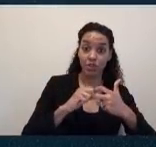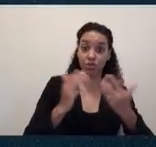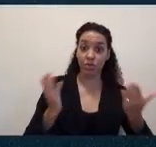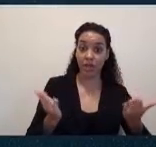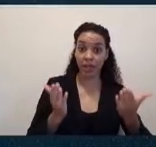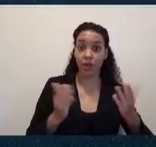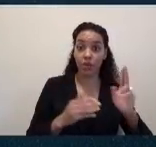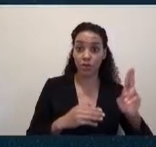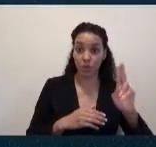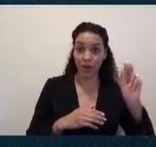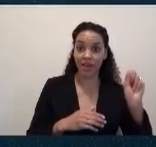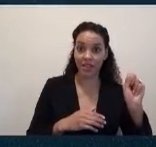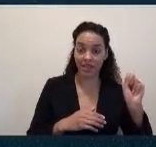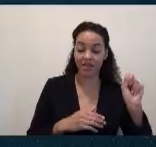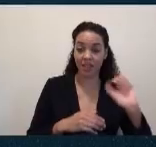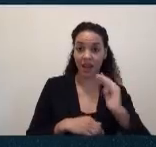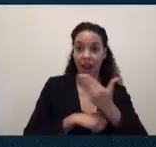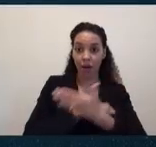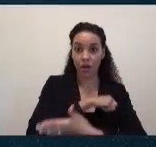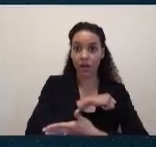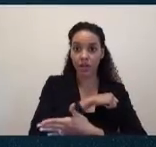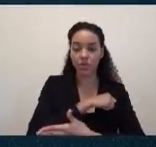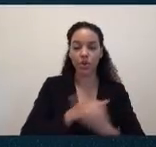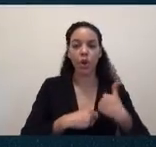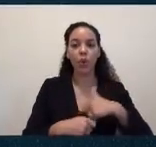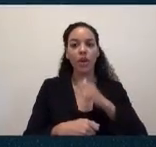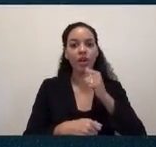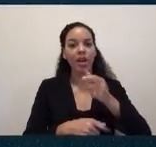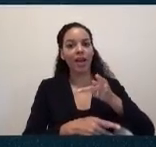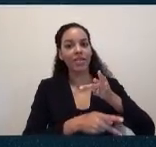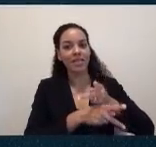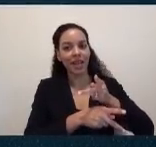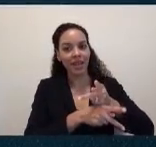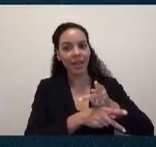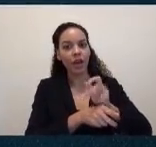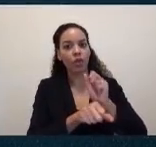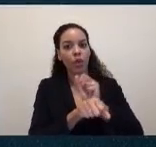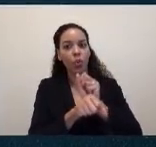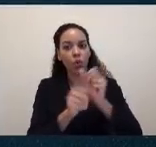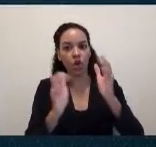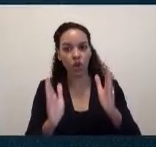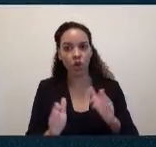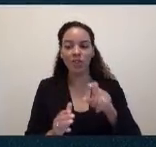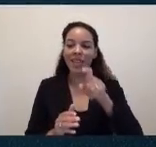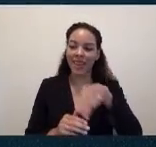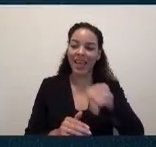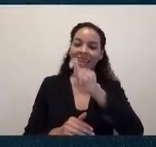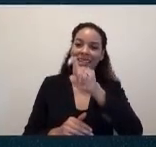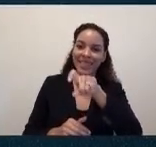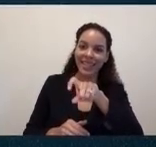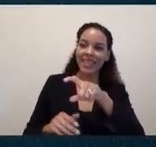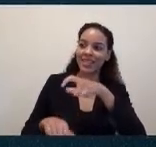which is we are not taking care of workers who need time off to care for themselves